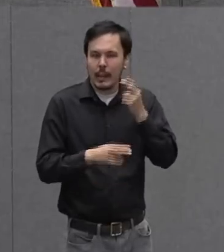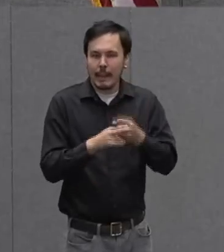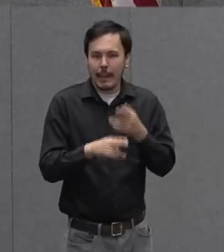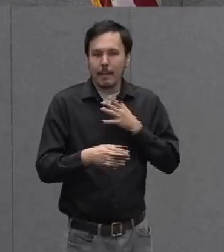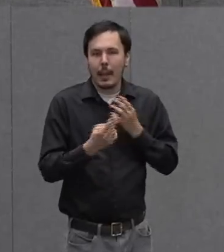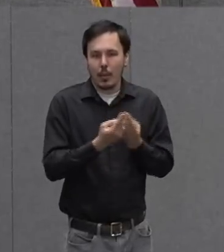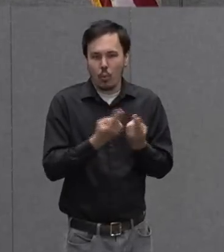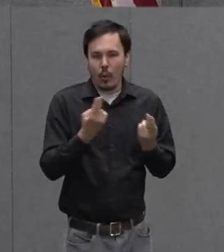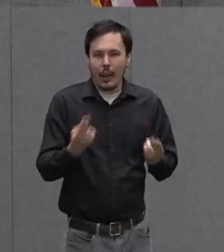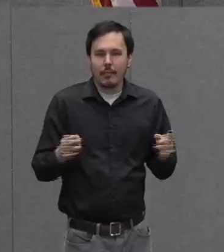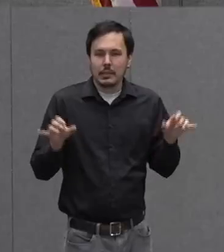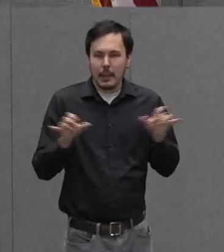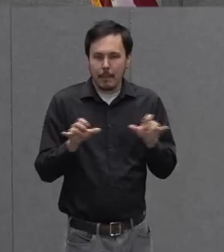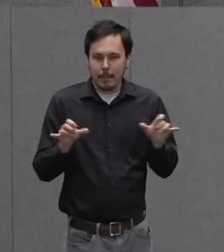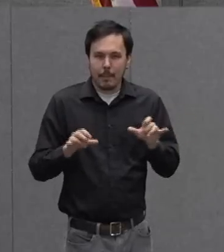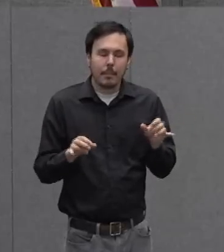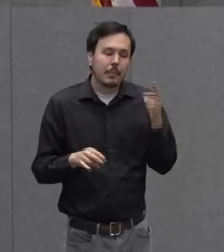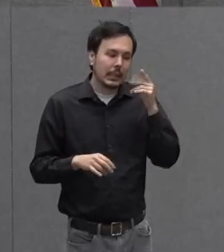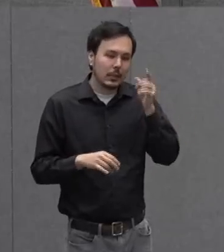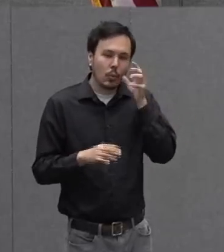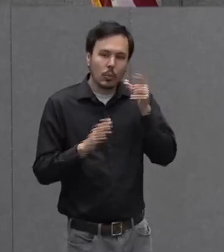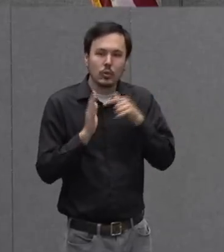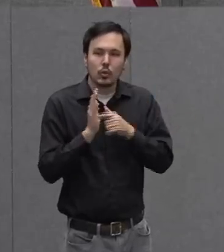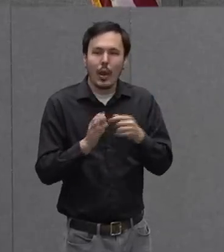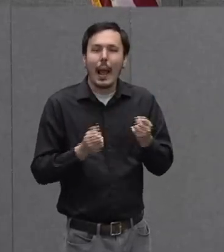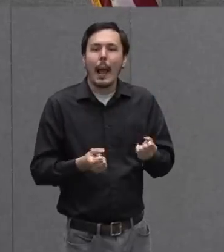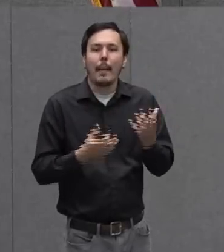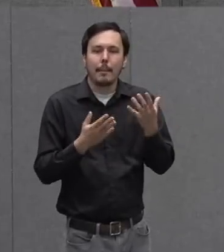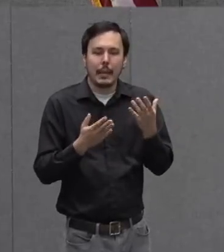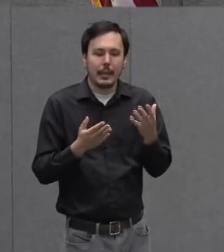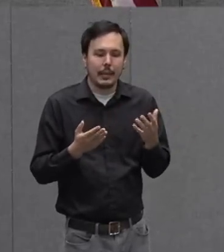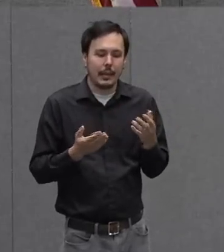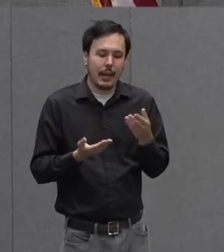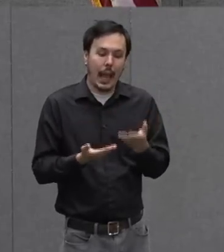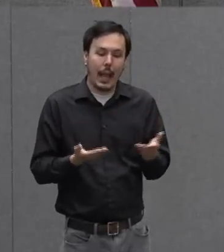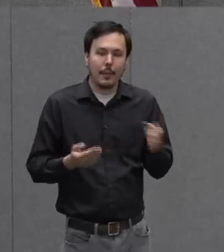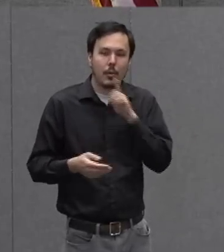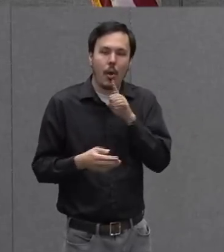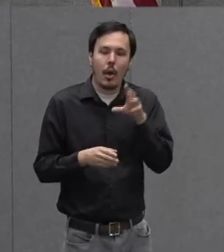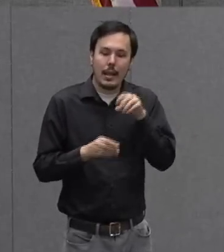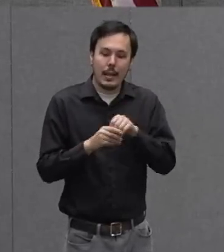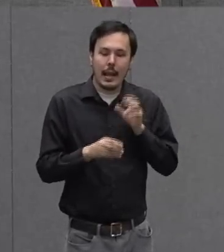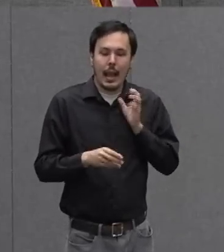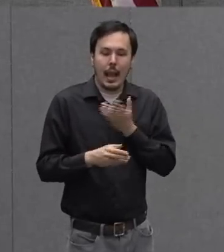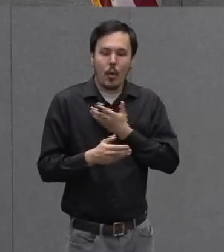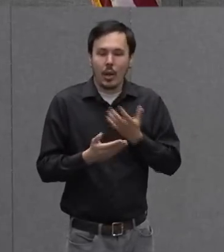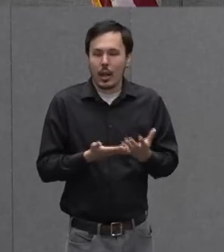we thought were going to be in the collection today. And then I had my friends guess how many items were in here.